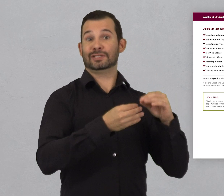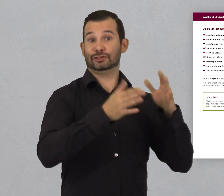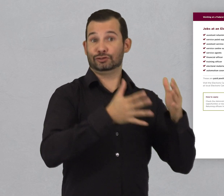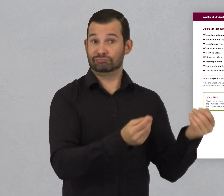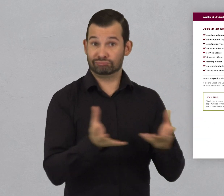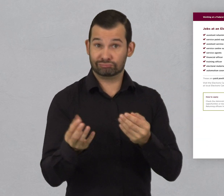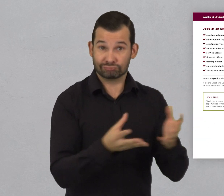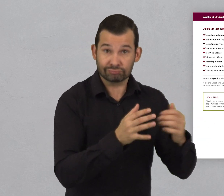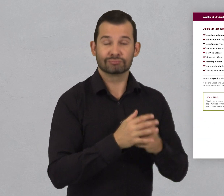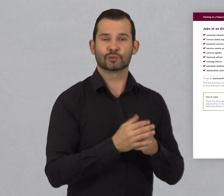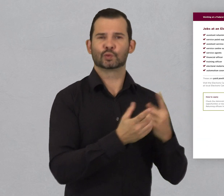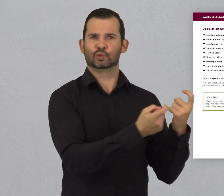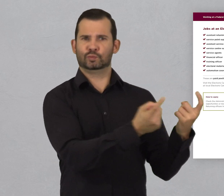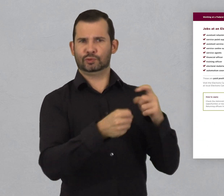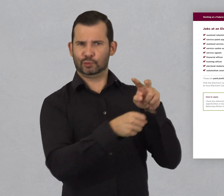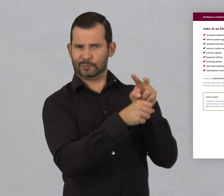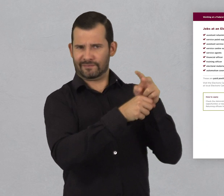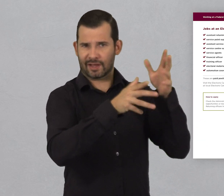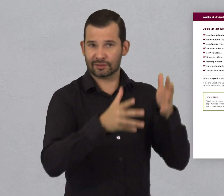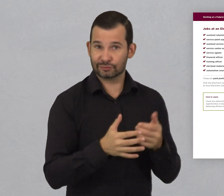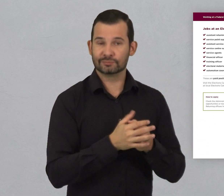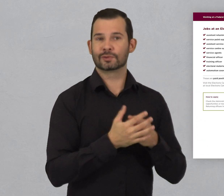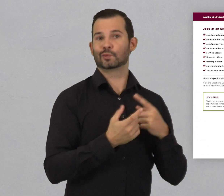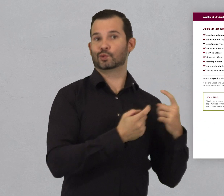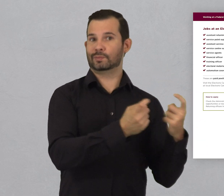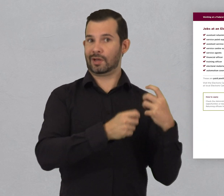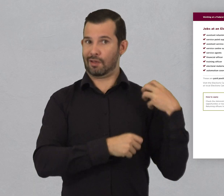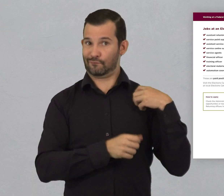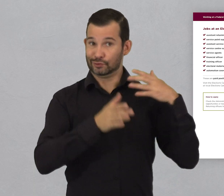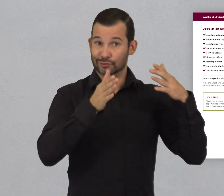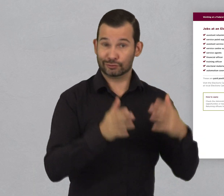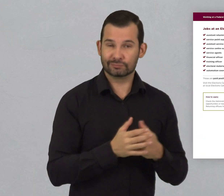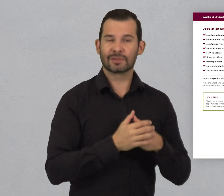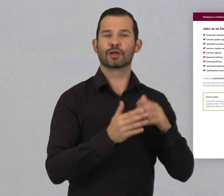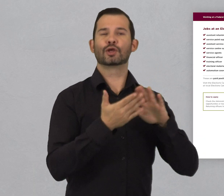• recruitment officer • community relations officers